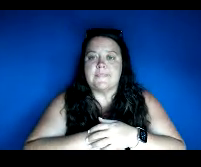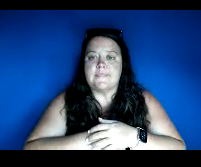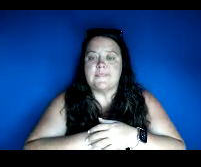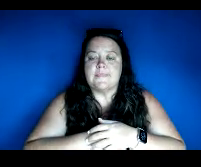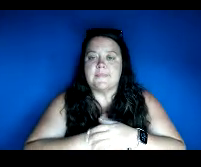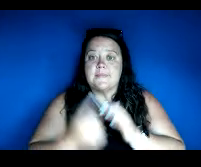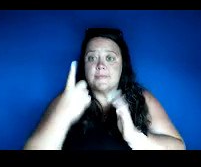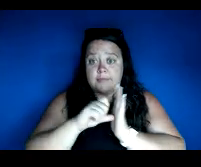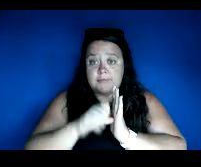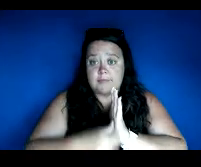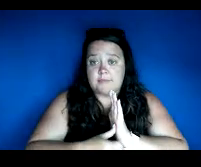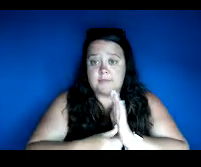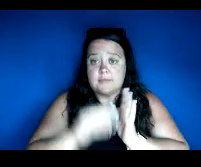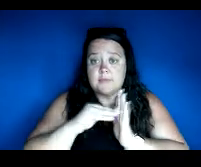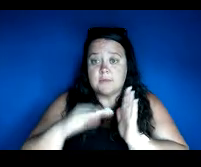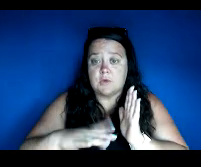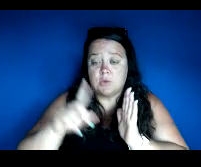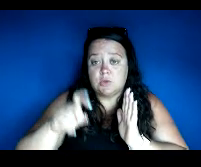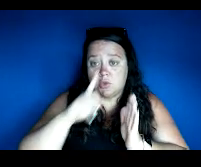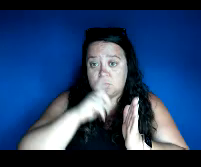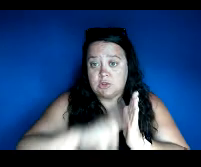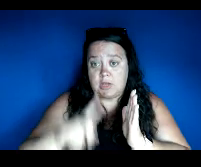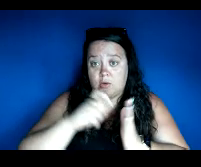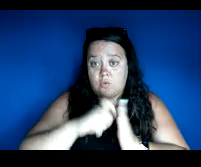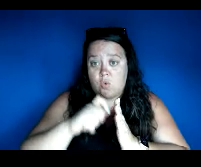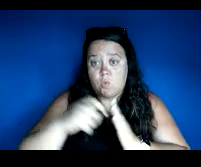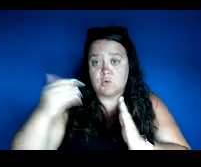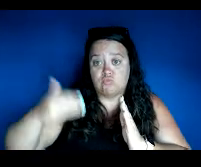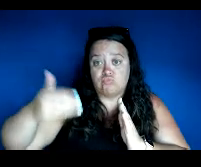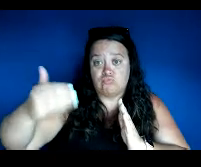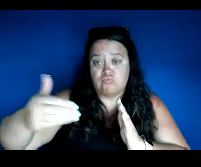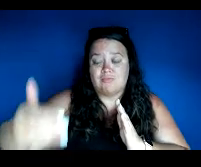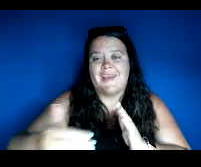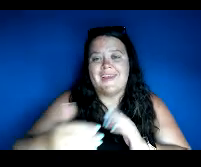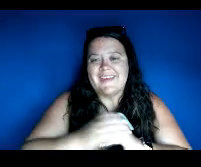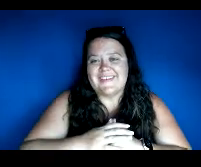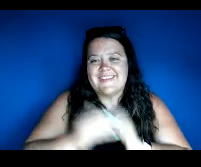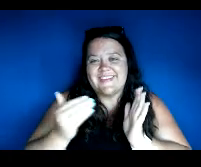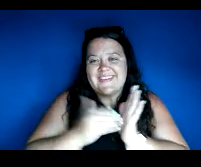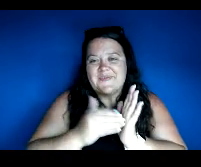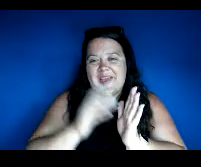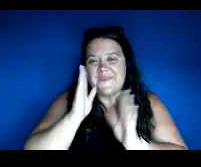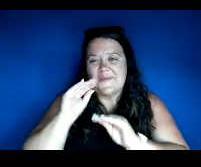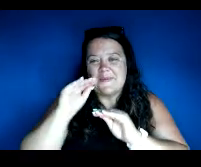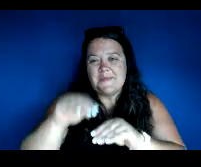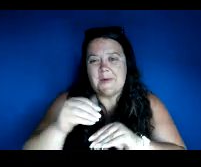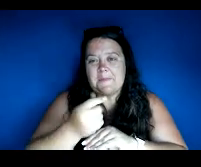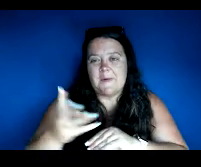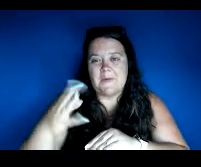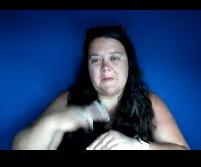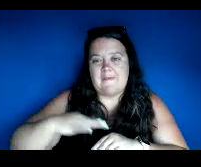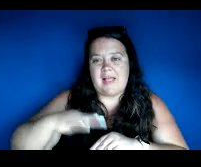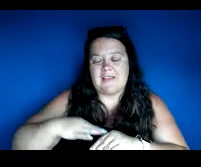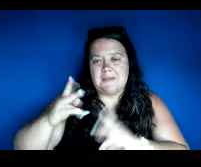is students should check their notes regularly. We often will put multiple volunteers in a course if they're available,